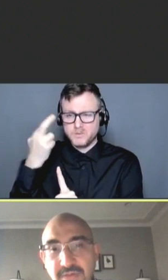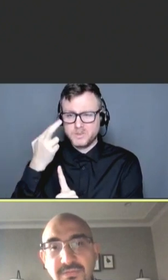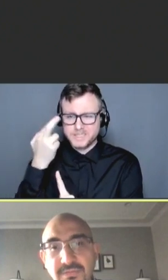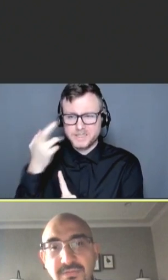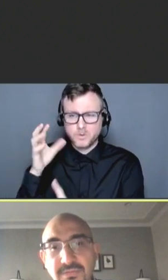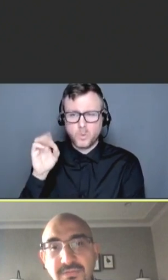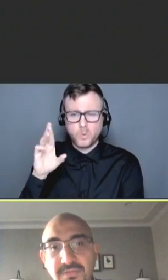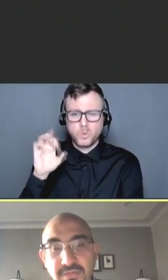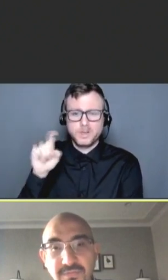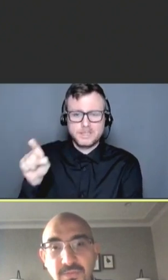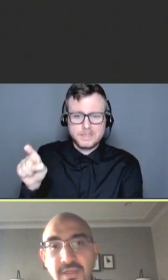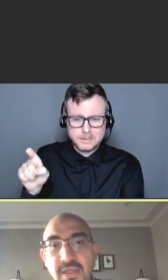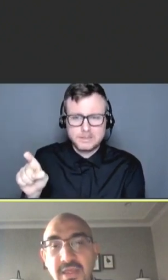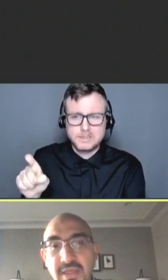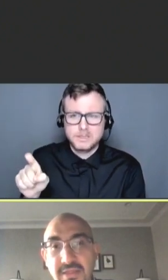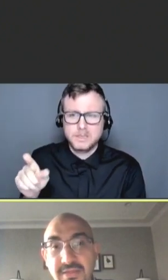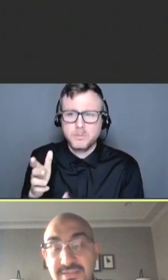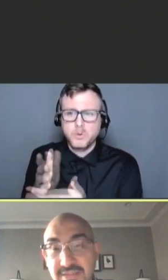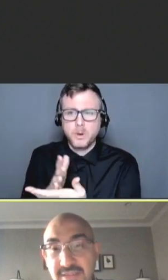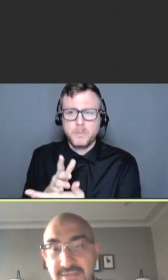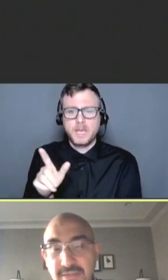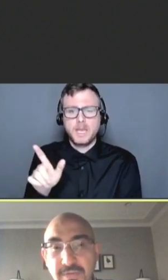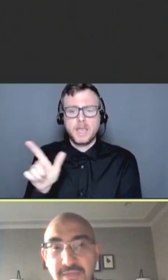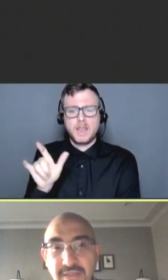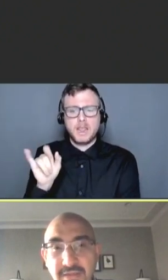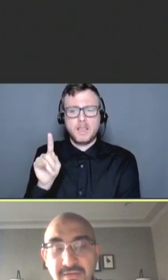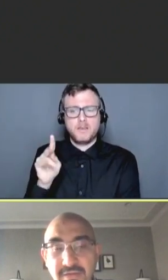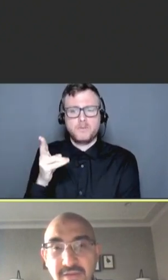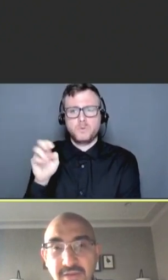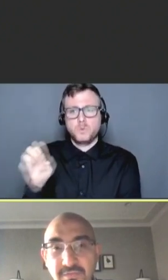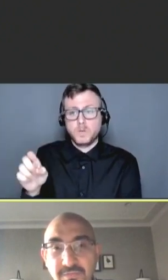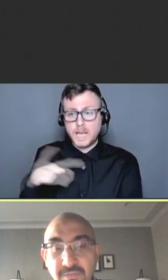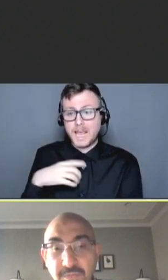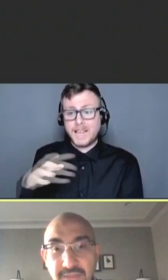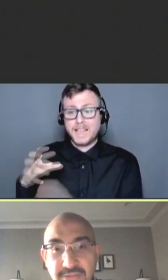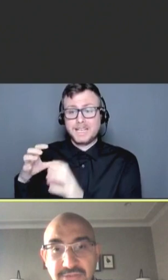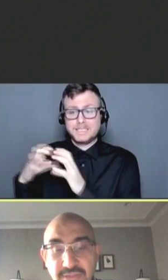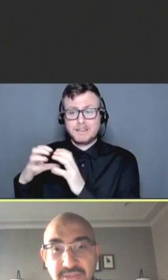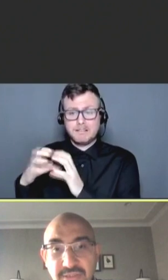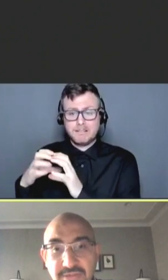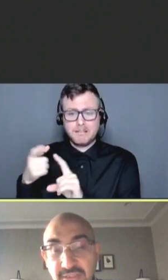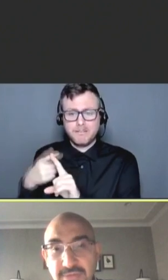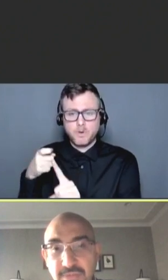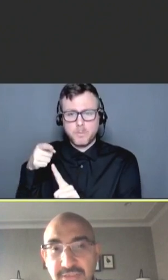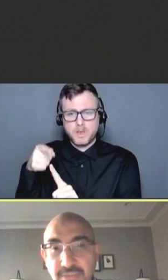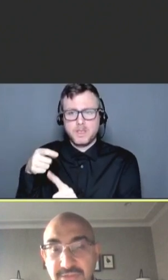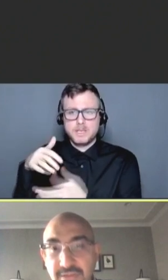part of the -- in the lymph node, and the cells that we get from these studies, we actually study